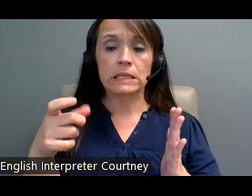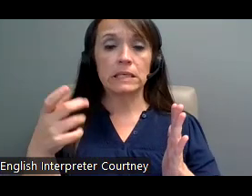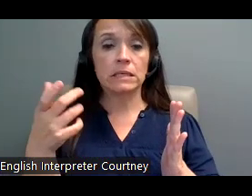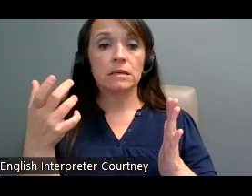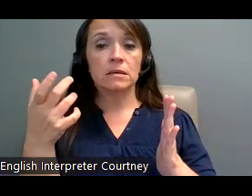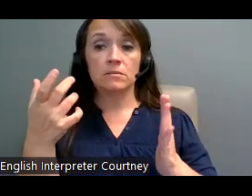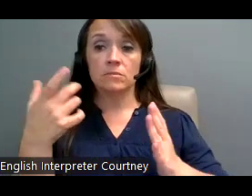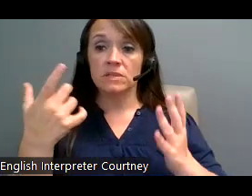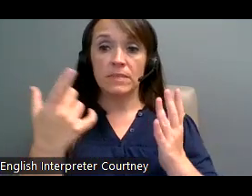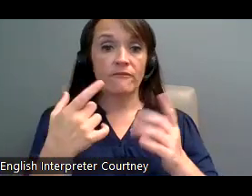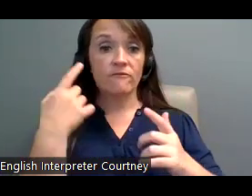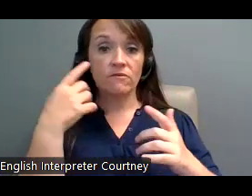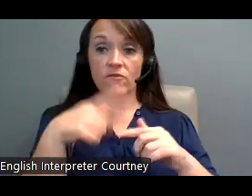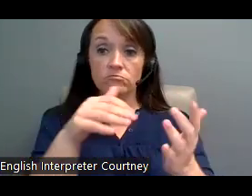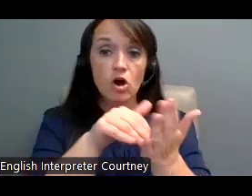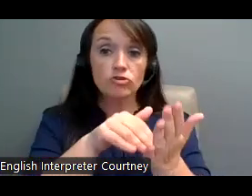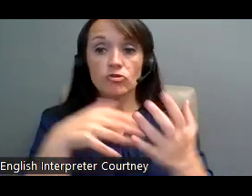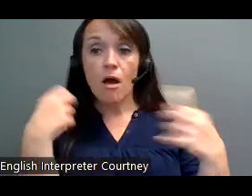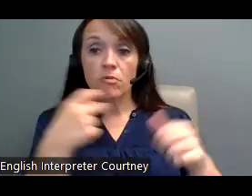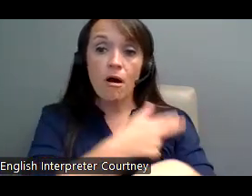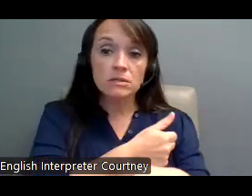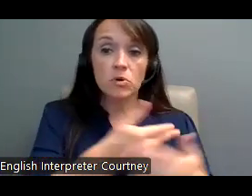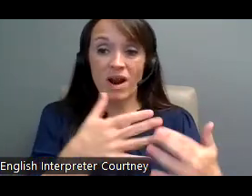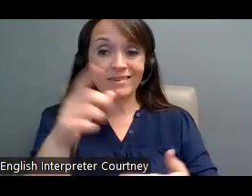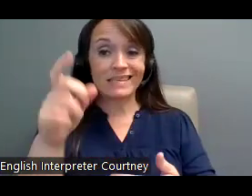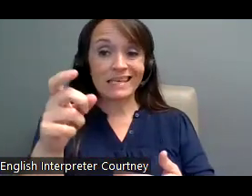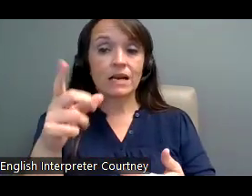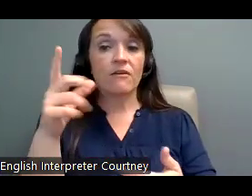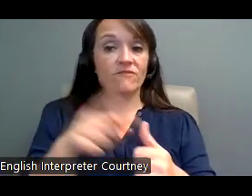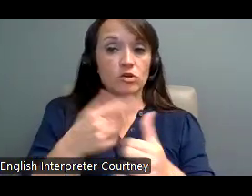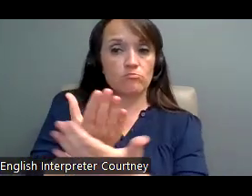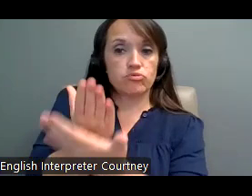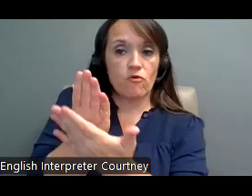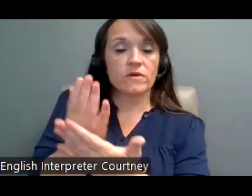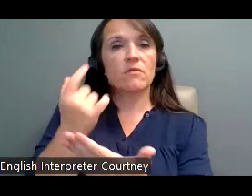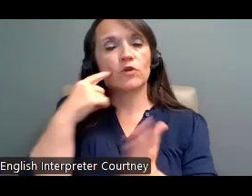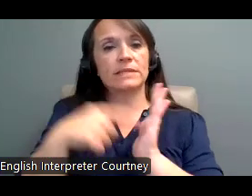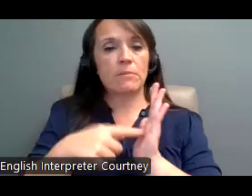show a medical necessity for that service, for instance if you wanted to get nursing services,